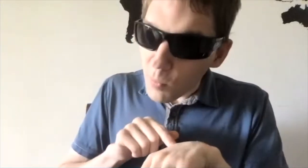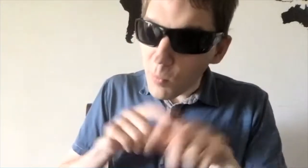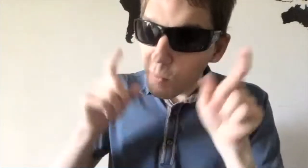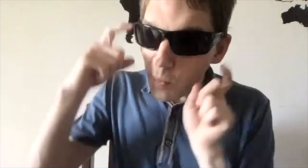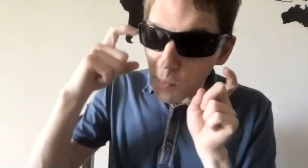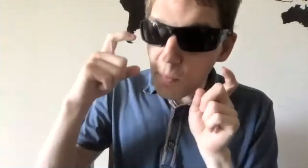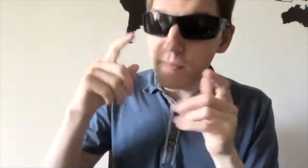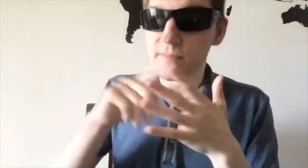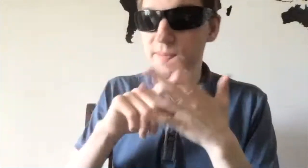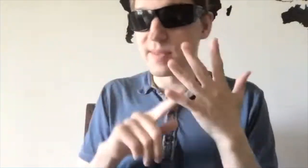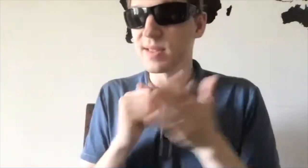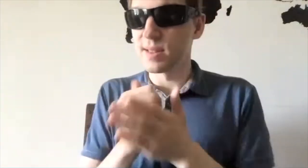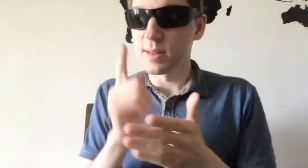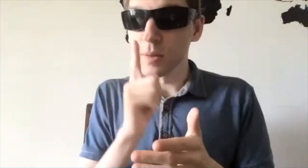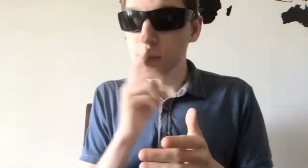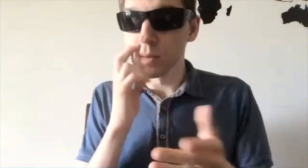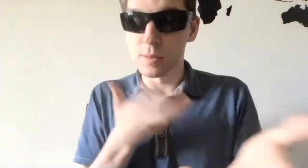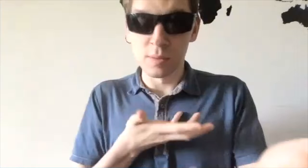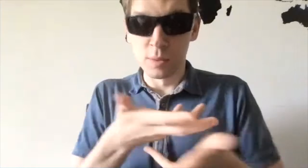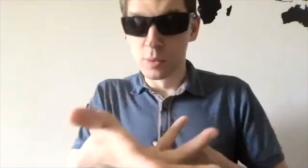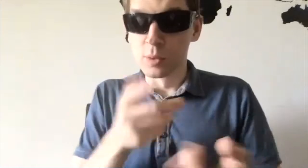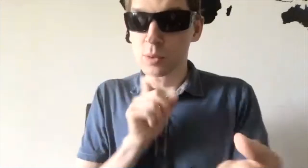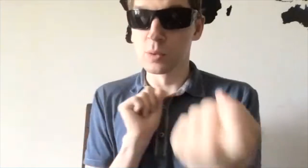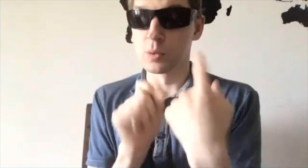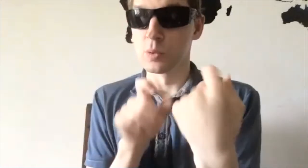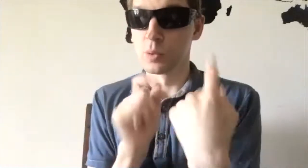When communication is happening let's say someone's eyebrows are going up and down.